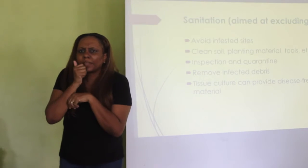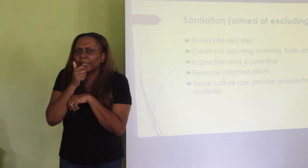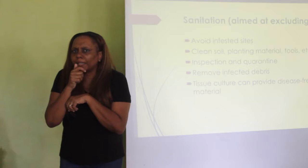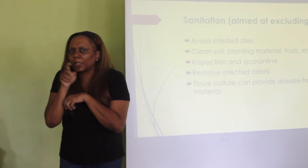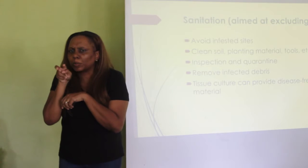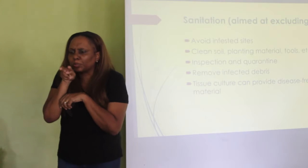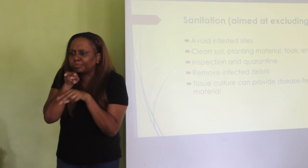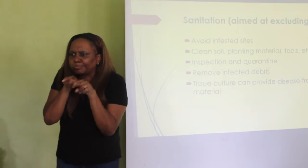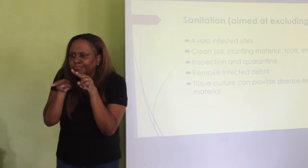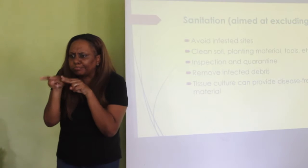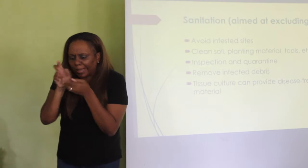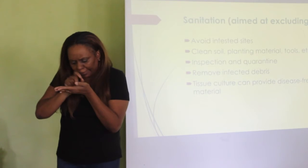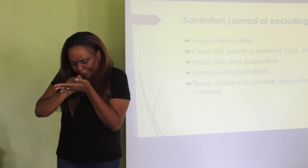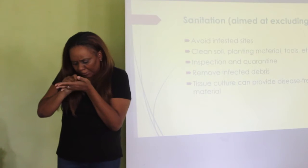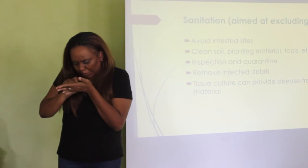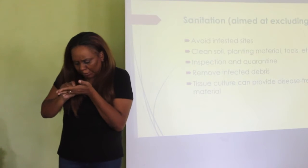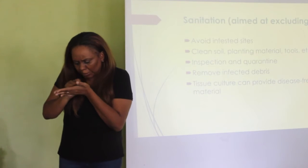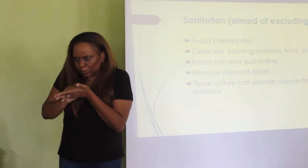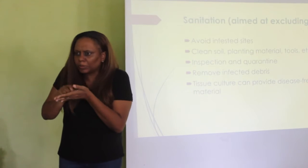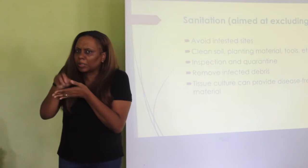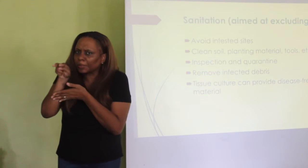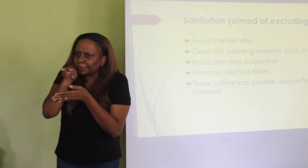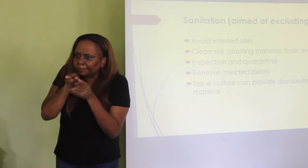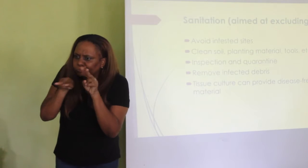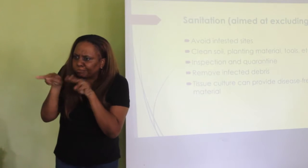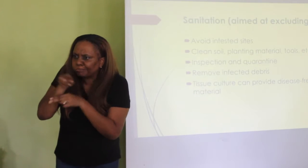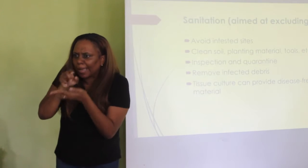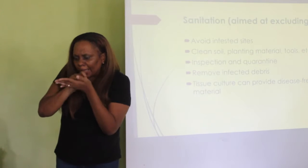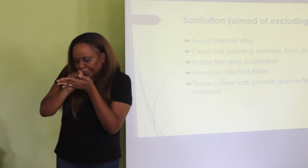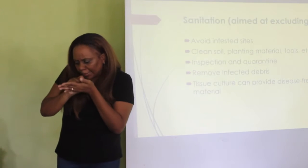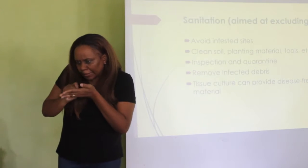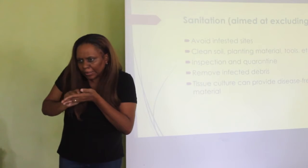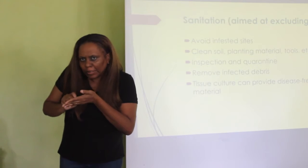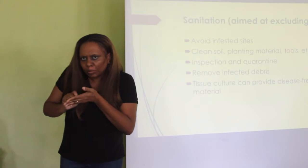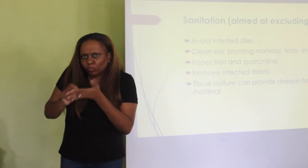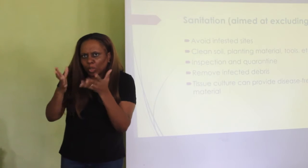then in your small intestines you transplant them into your bags and all your sealant rates